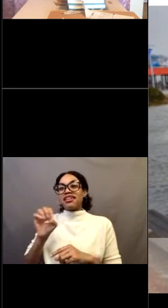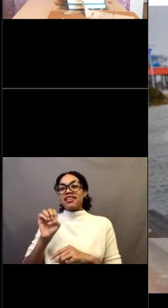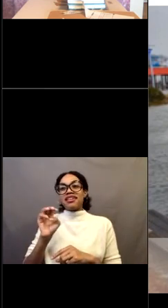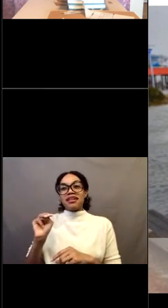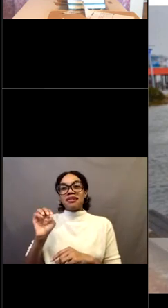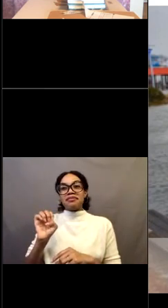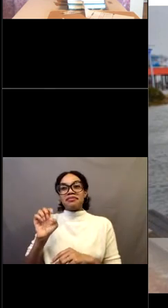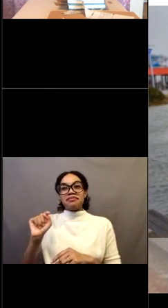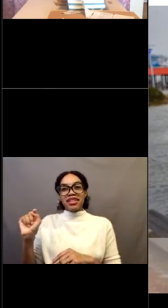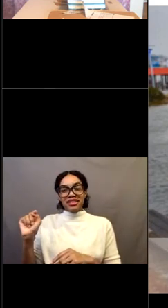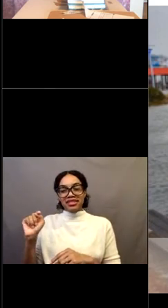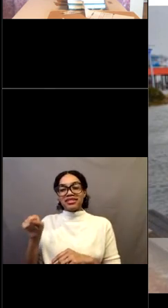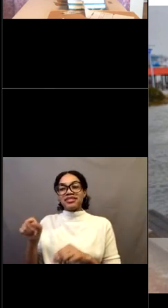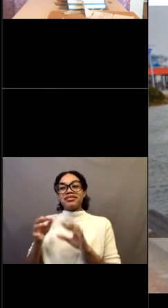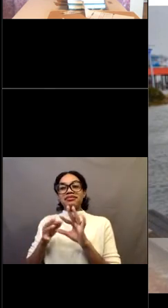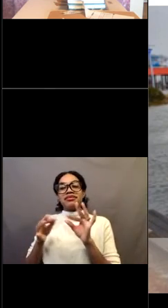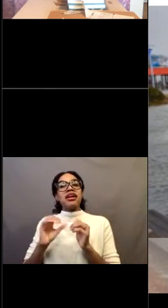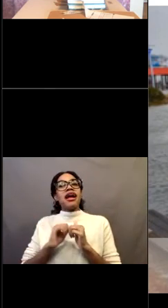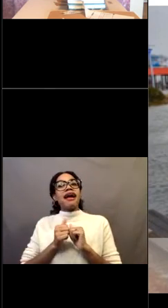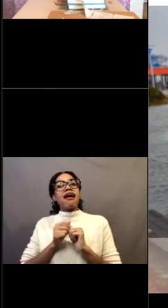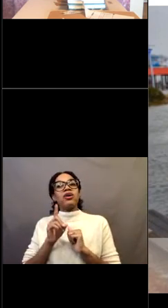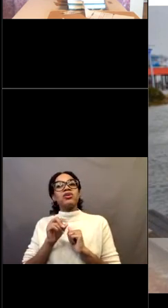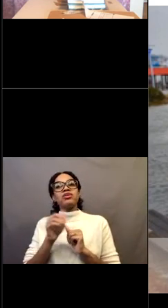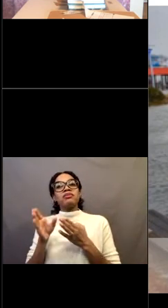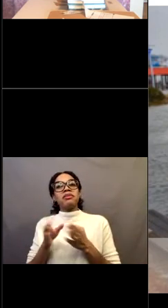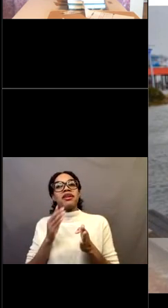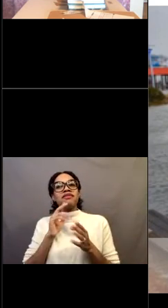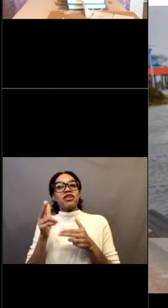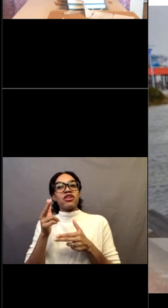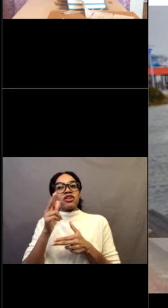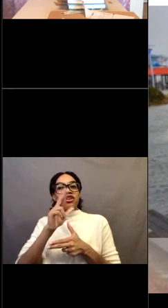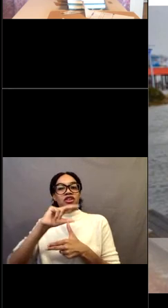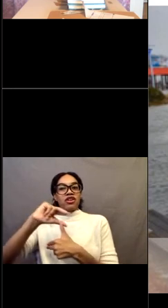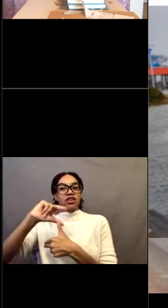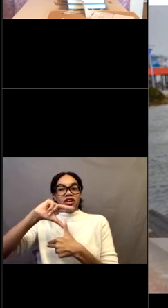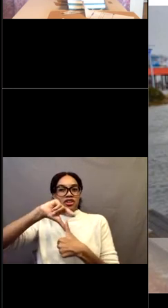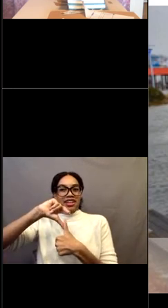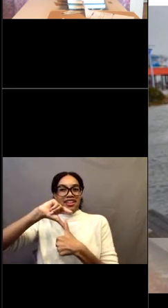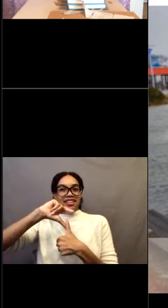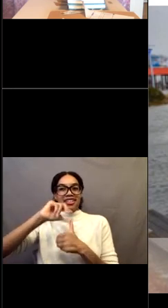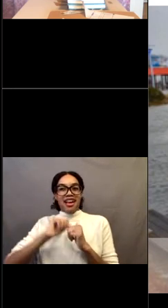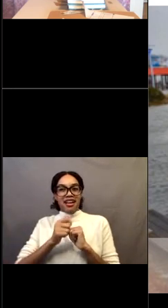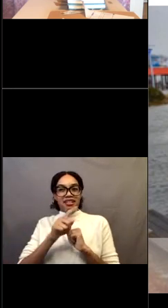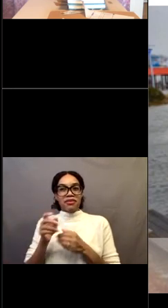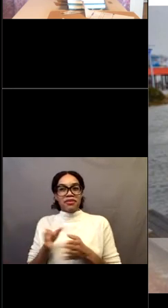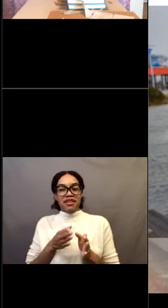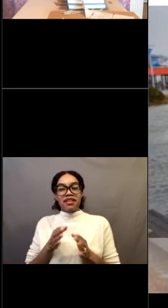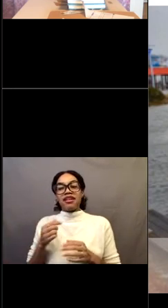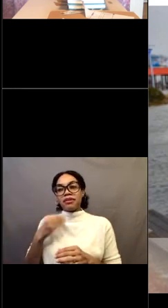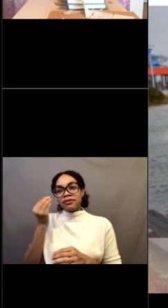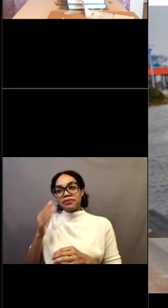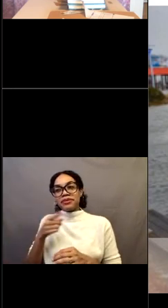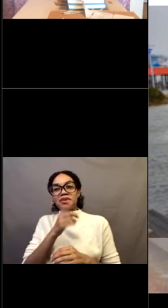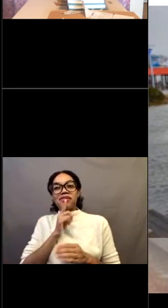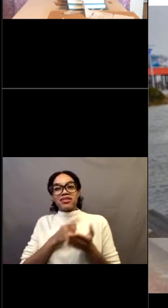asking how do you prepare for hurricane? And I just want to let Emmett know that Kanesa is going to be talking about that. So I'm going to hand it back to you and hold